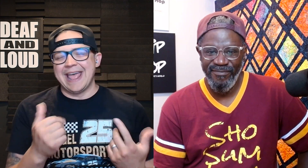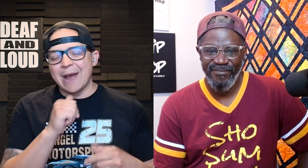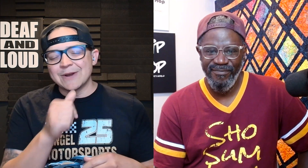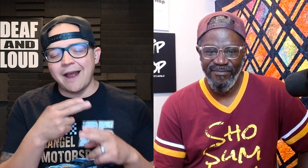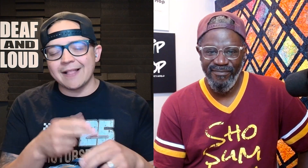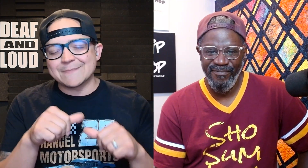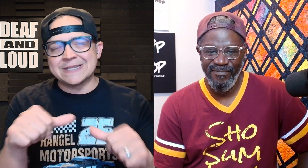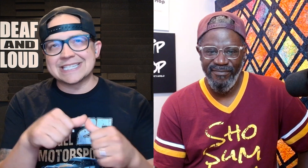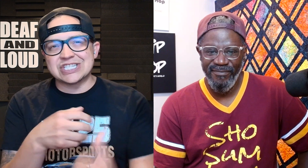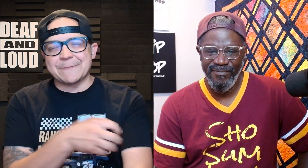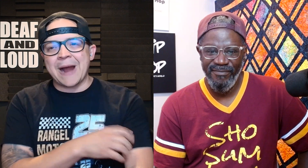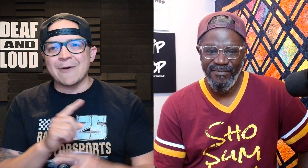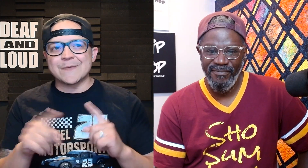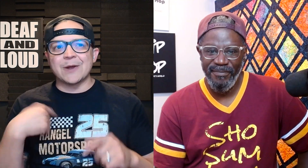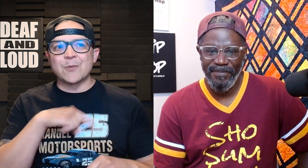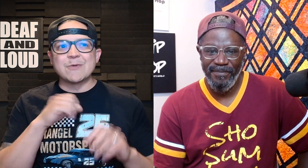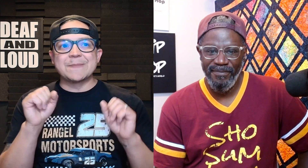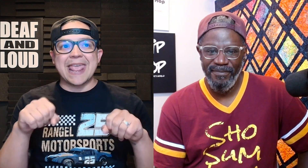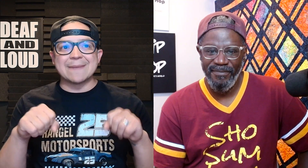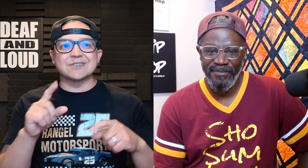I wouldn't call it positions of power, but we would be able